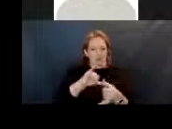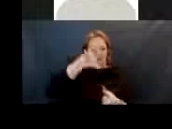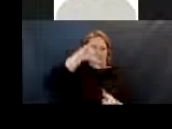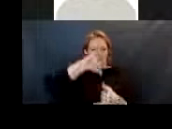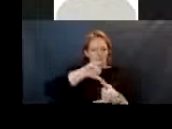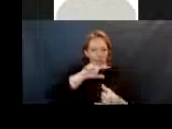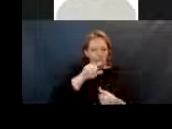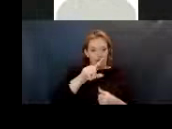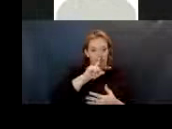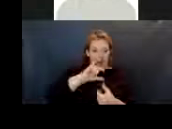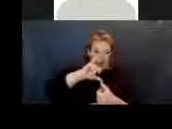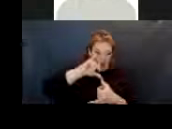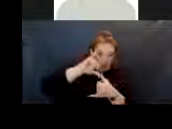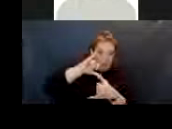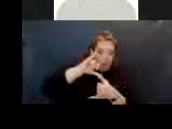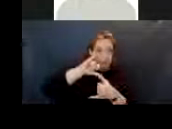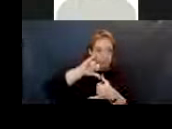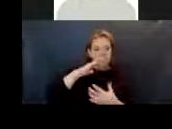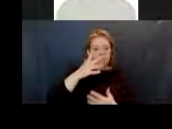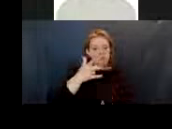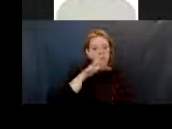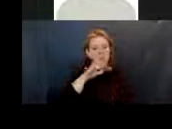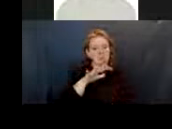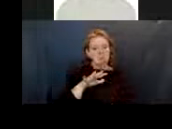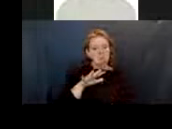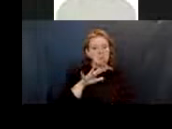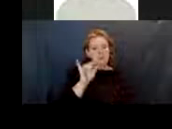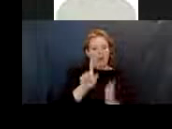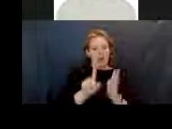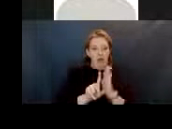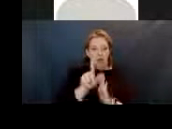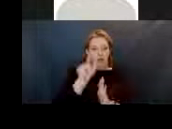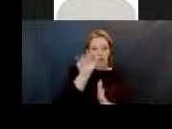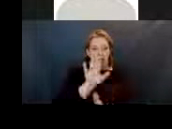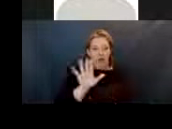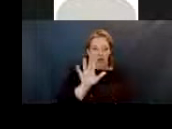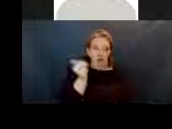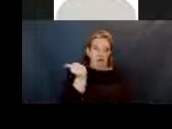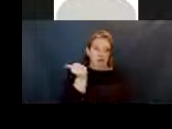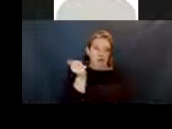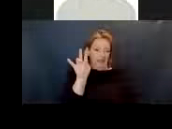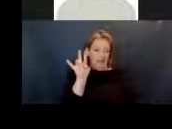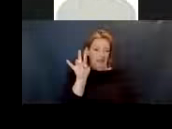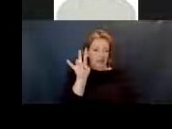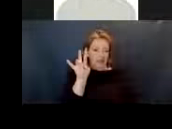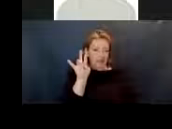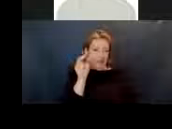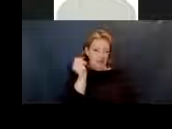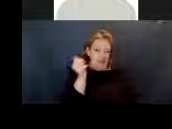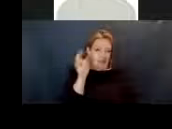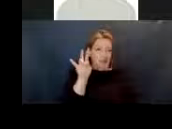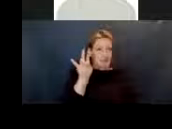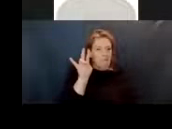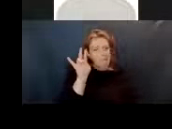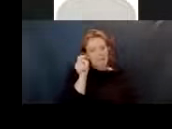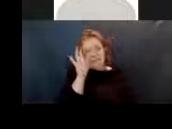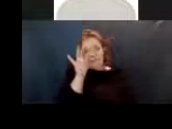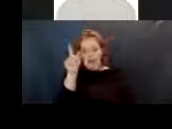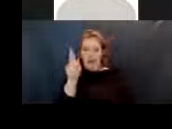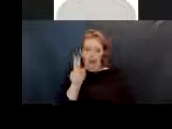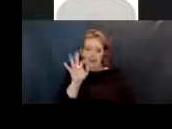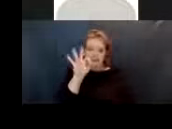of river cane are about, the tallest ones are about 17, 17 and a half feet high, but